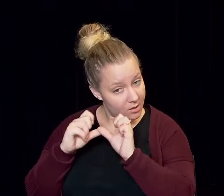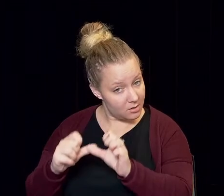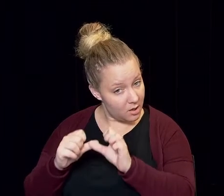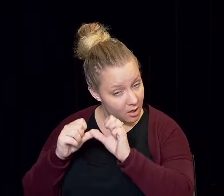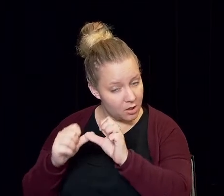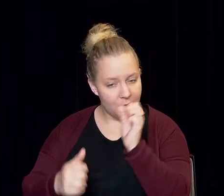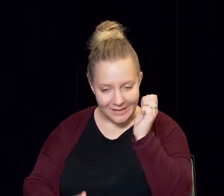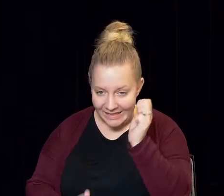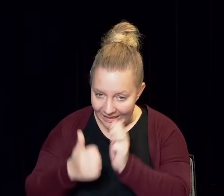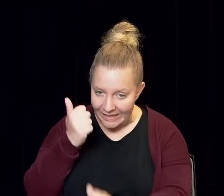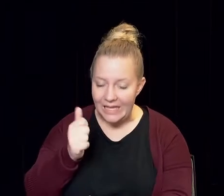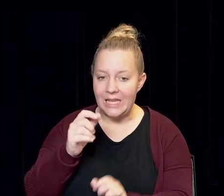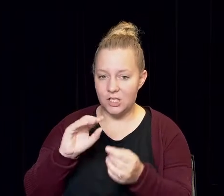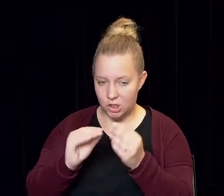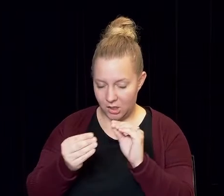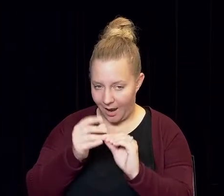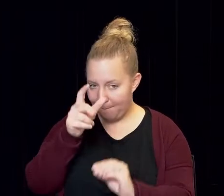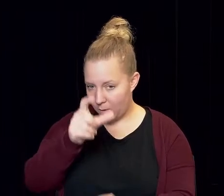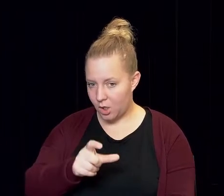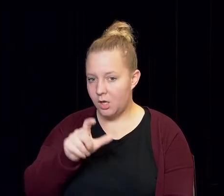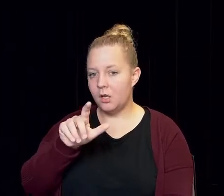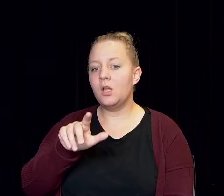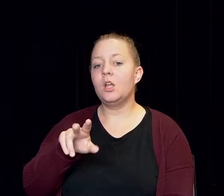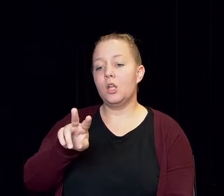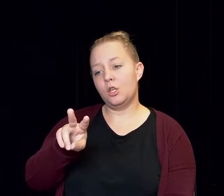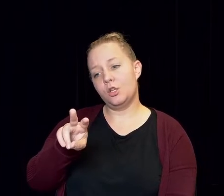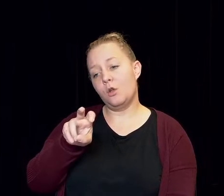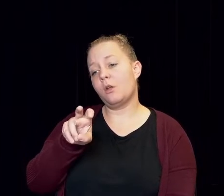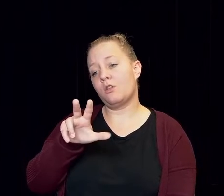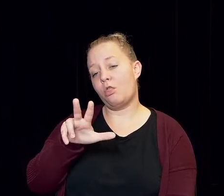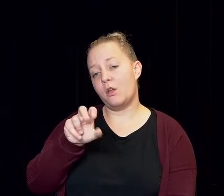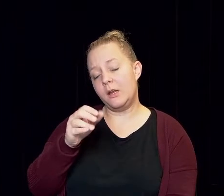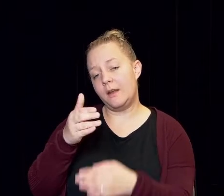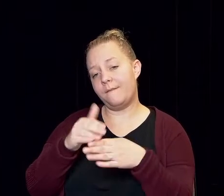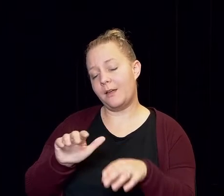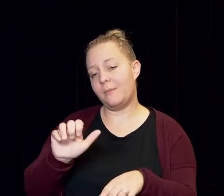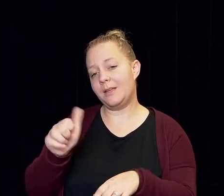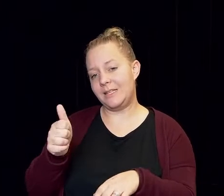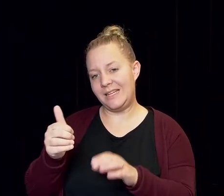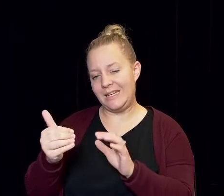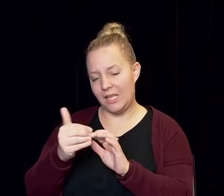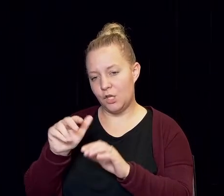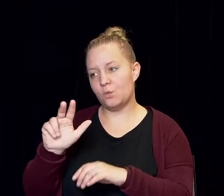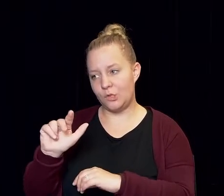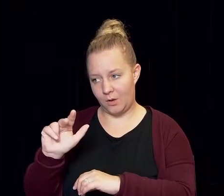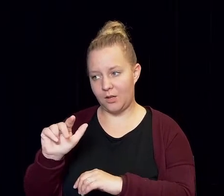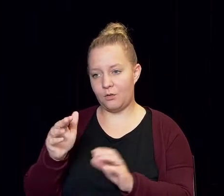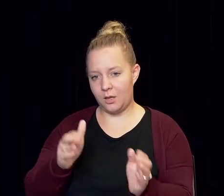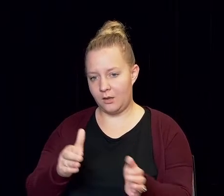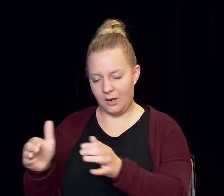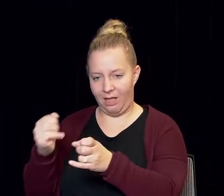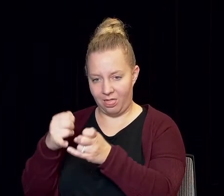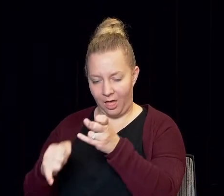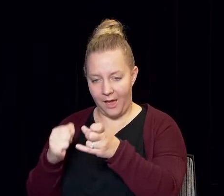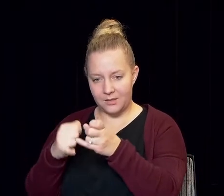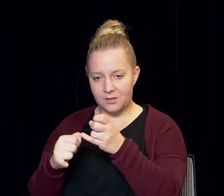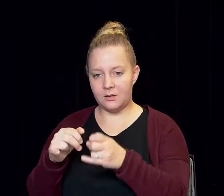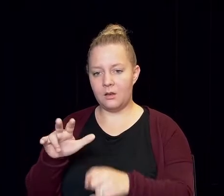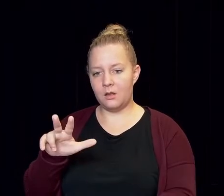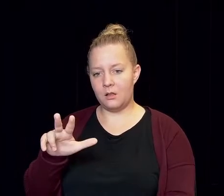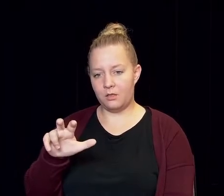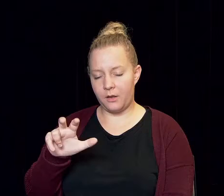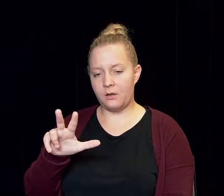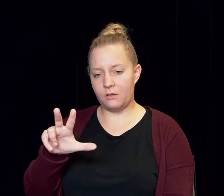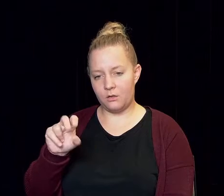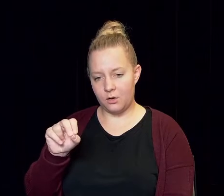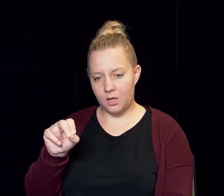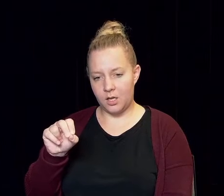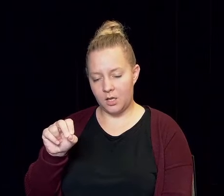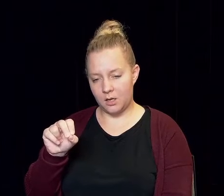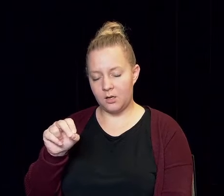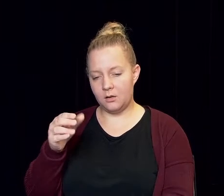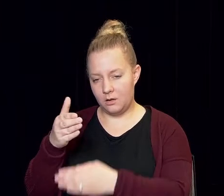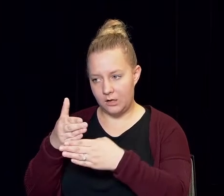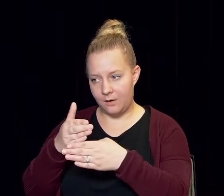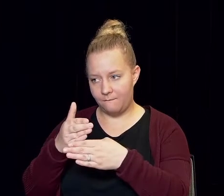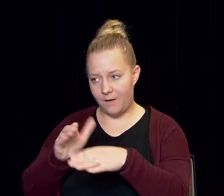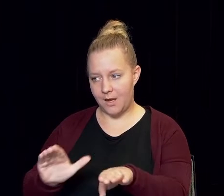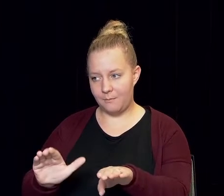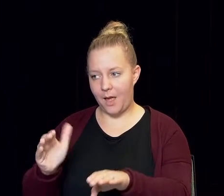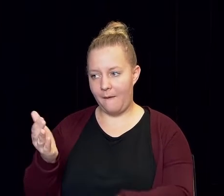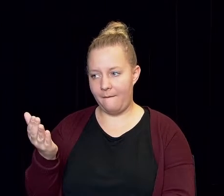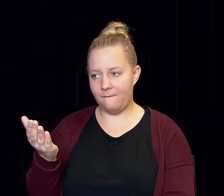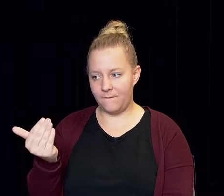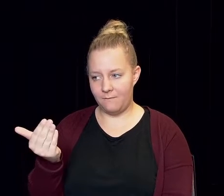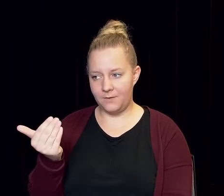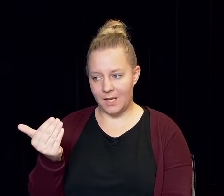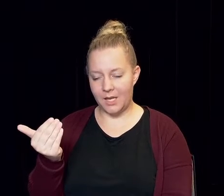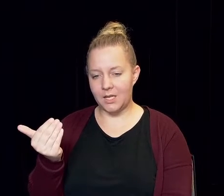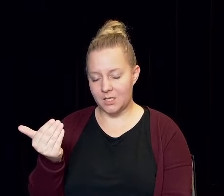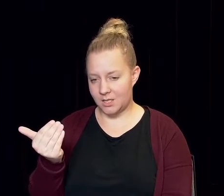every single one of these. So, 230 divided by 10, I do get 23. And then lastly, we get 330 divided by 15